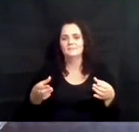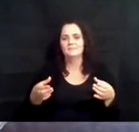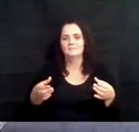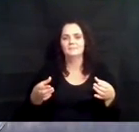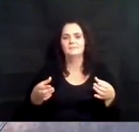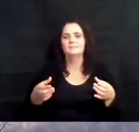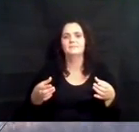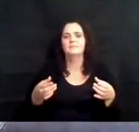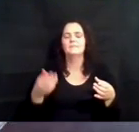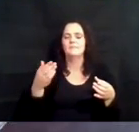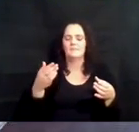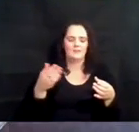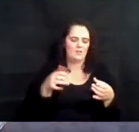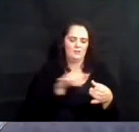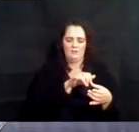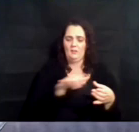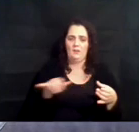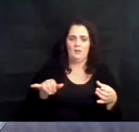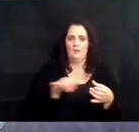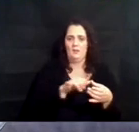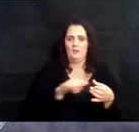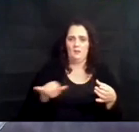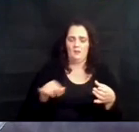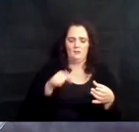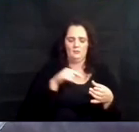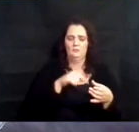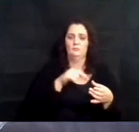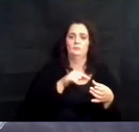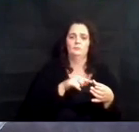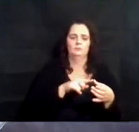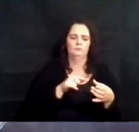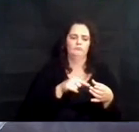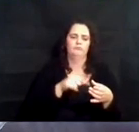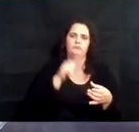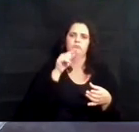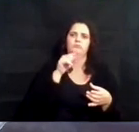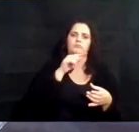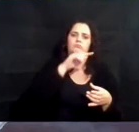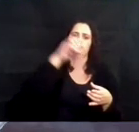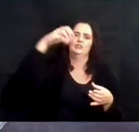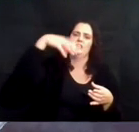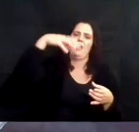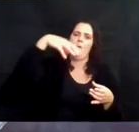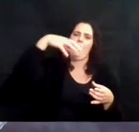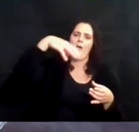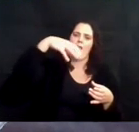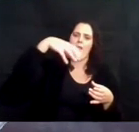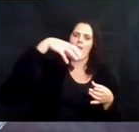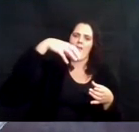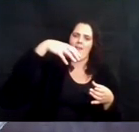at one end of that bathtub, it has this shower, which comes up and the shower arm